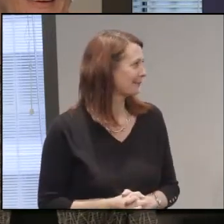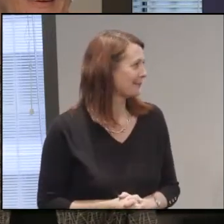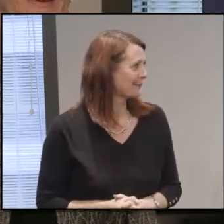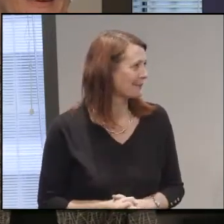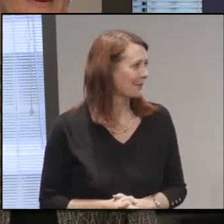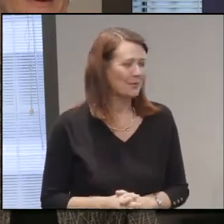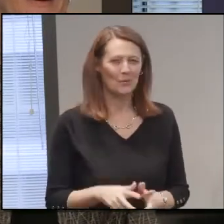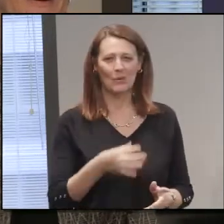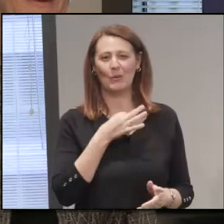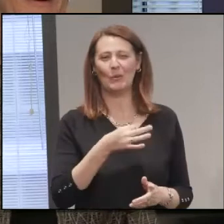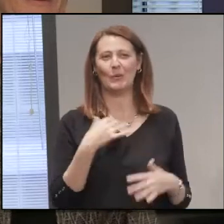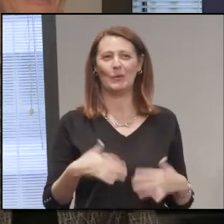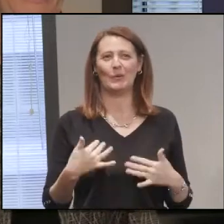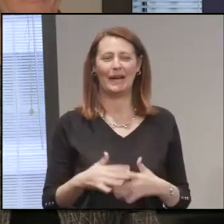Oooooh, yeah right okay.